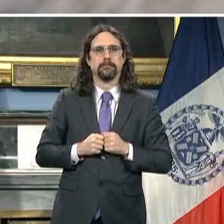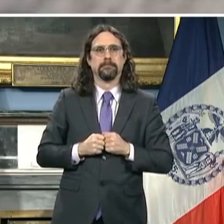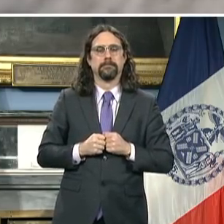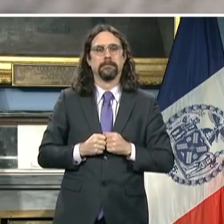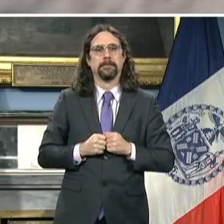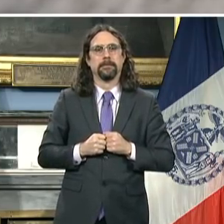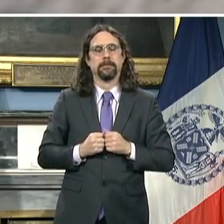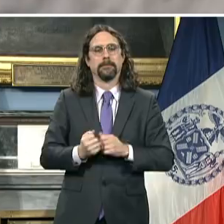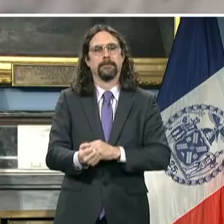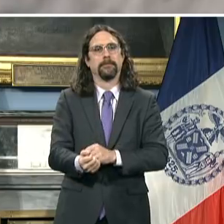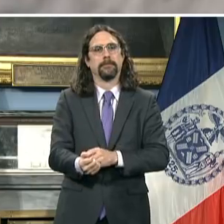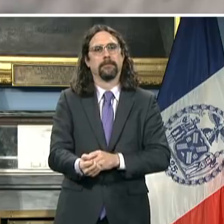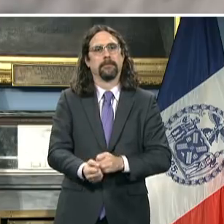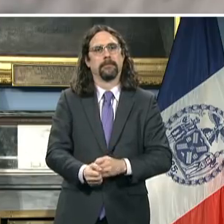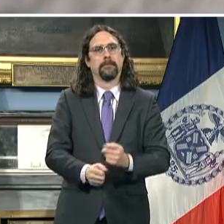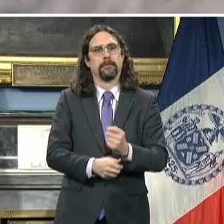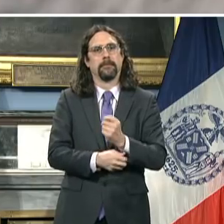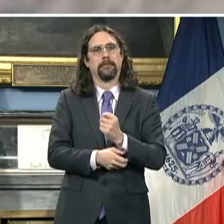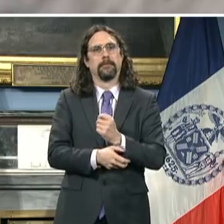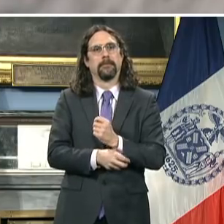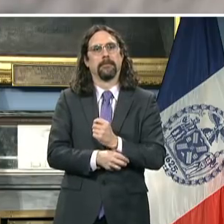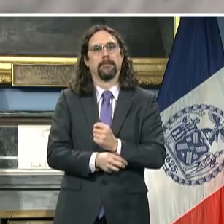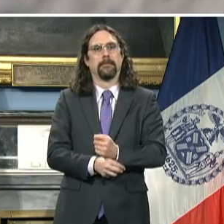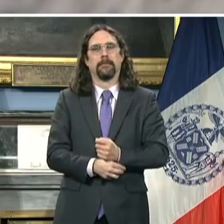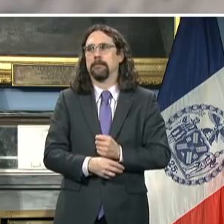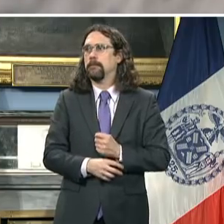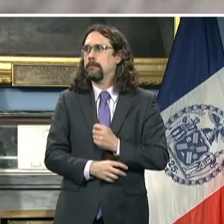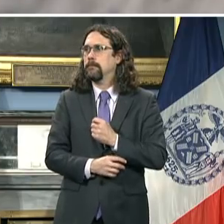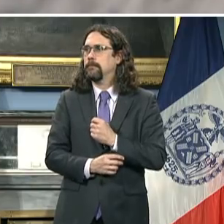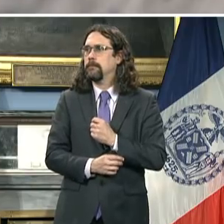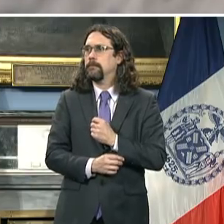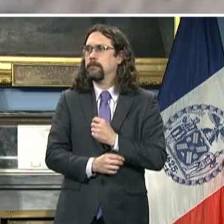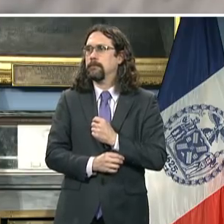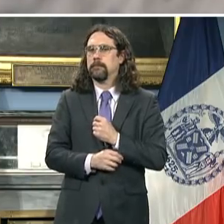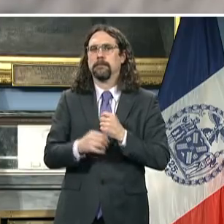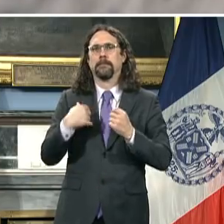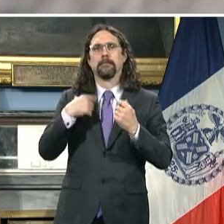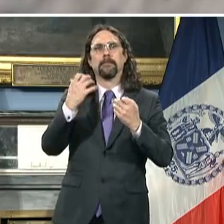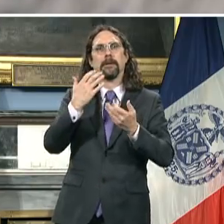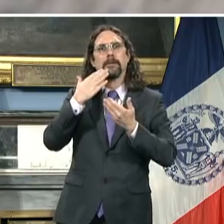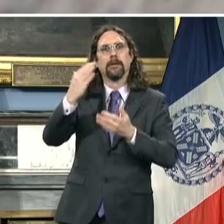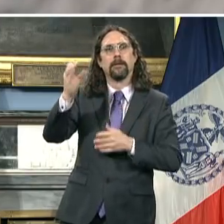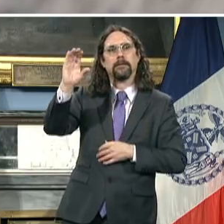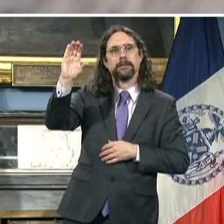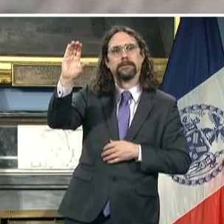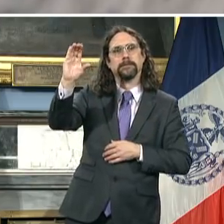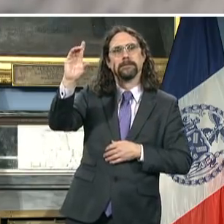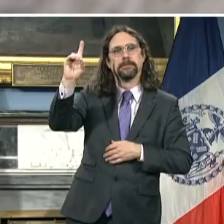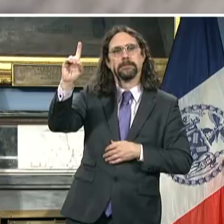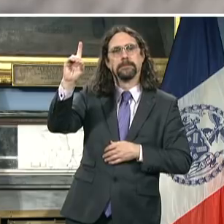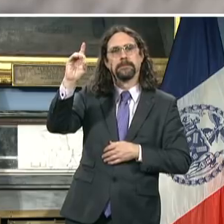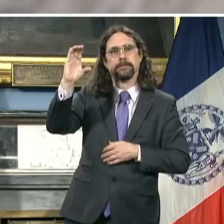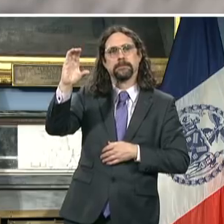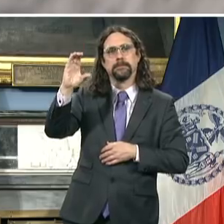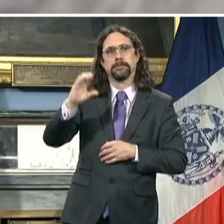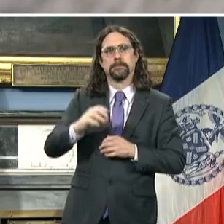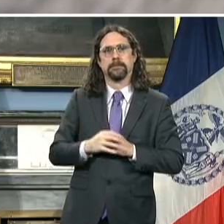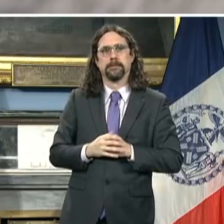THIS DONE. I ALSO WANT TO THANK OUR COLLEAGUES AT EDC, WHICH PLAYS A CRUCIAL ROLE IN